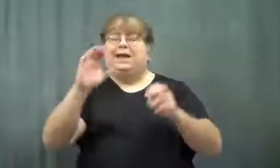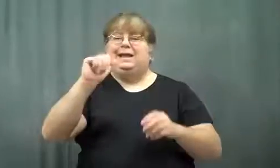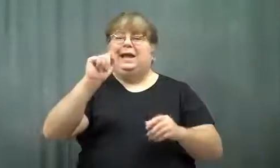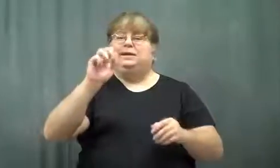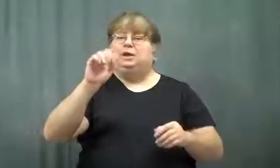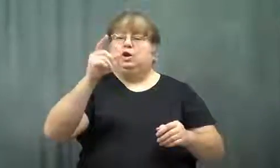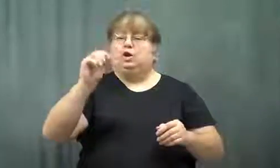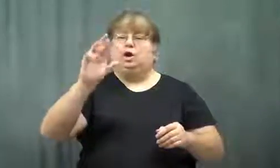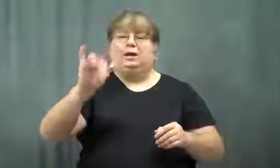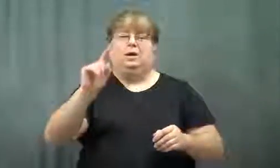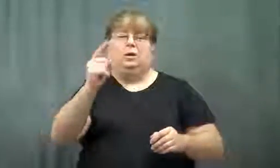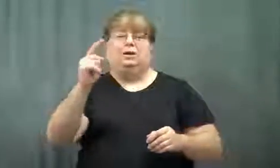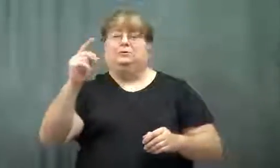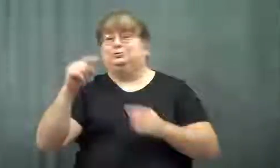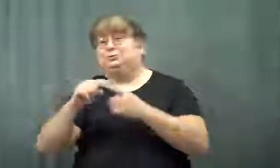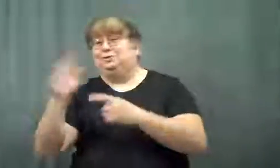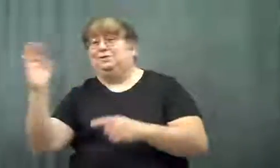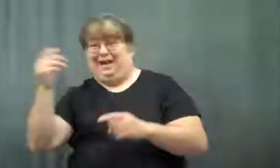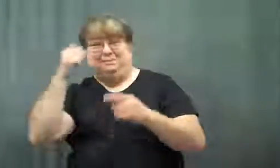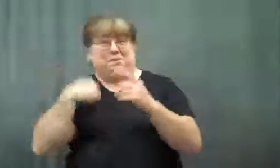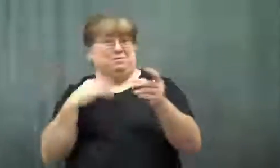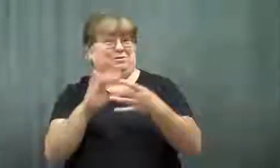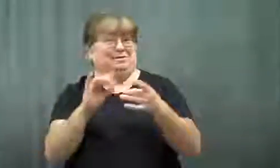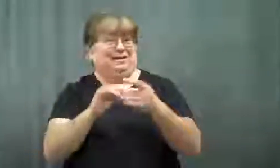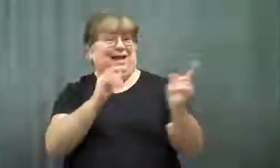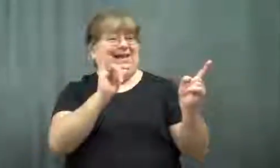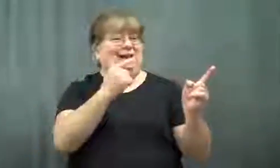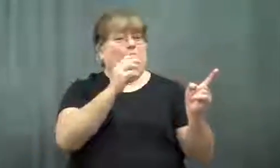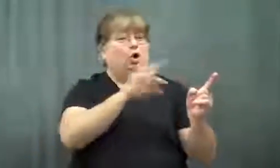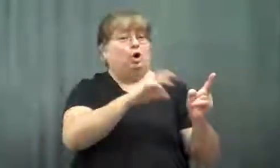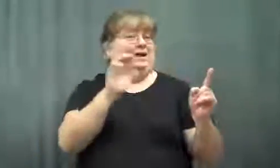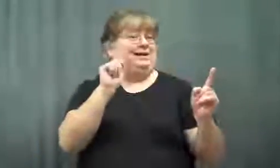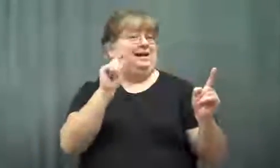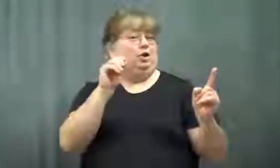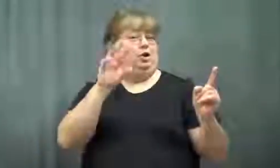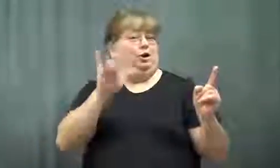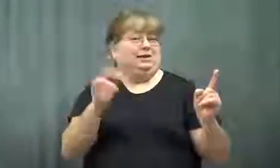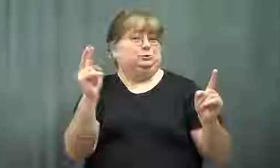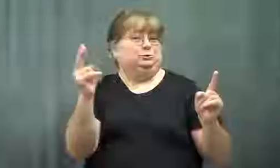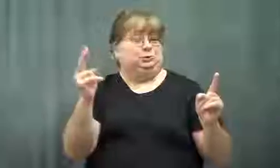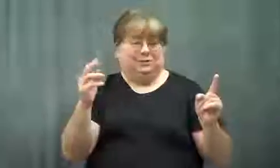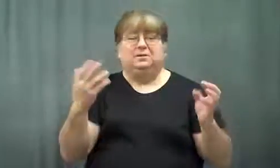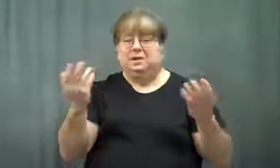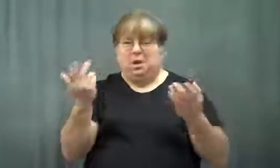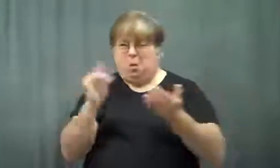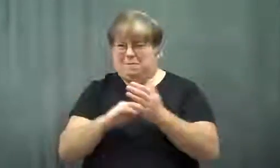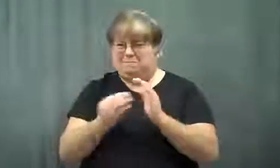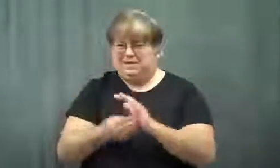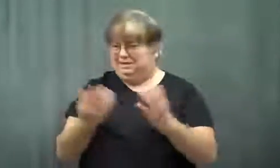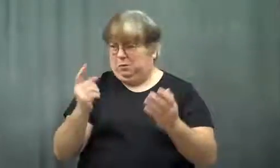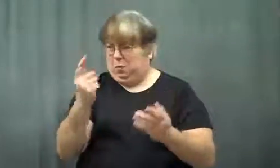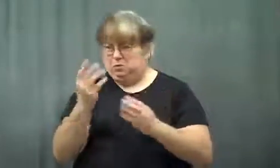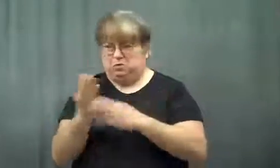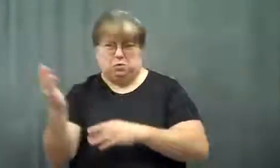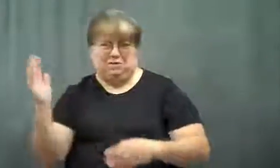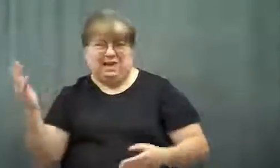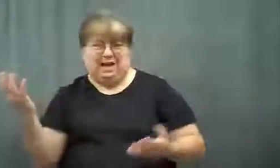There are categories ranked 1-5. Remember Igor is a category 2.